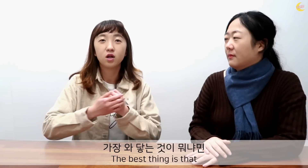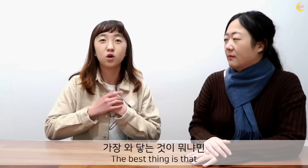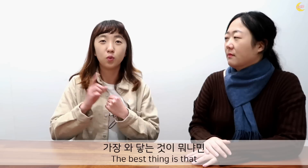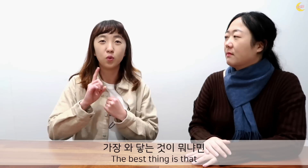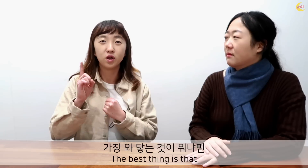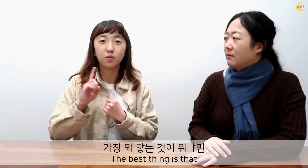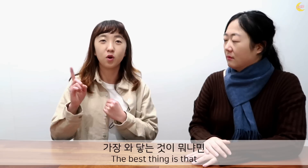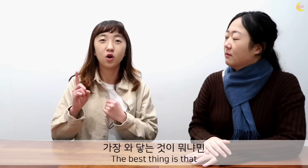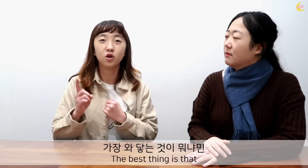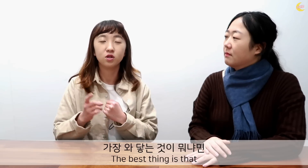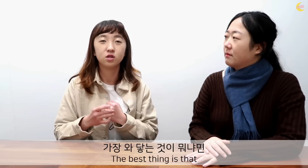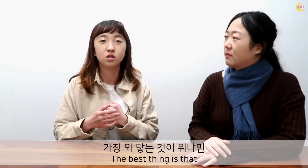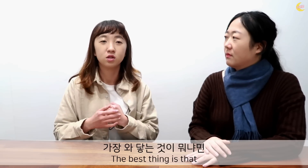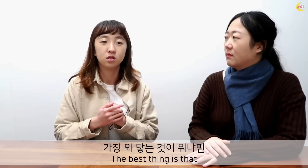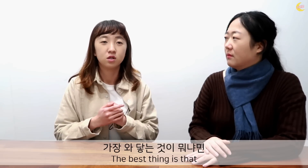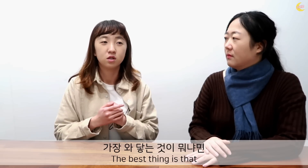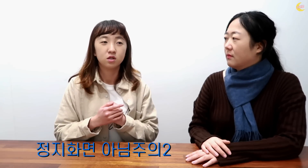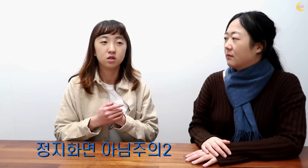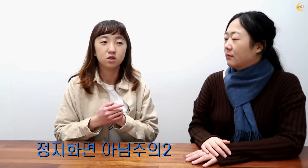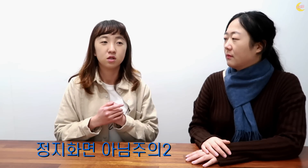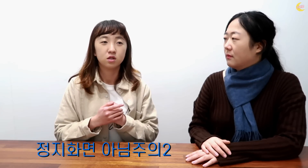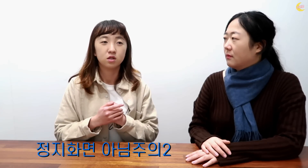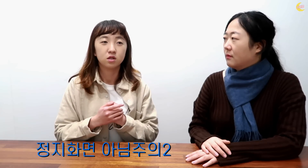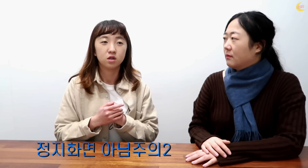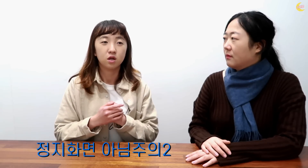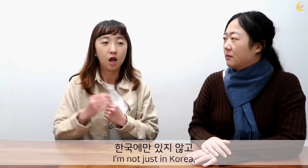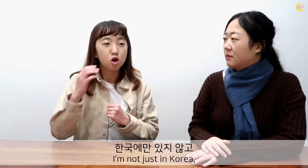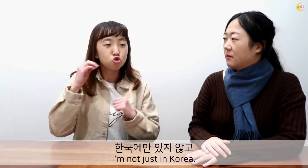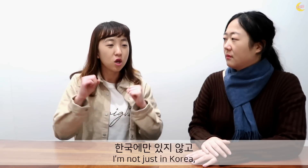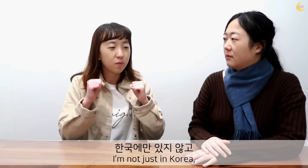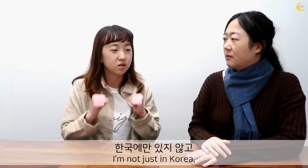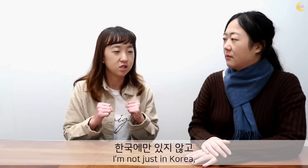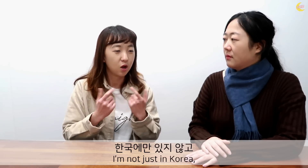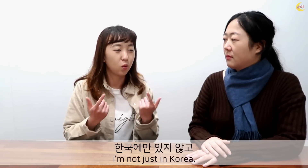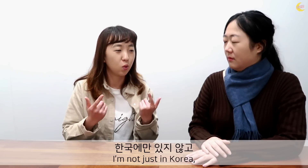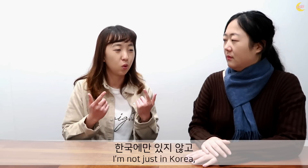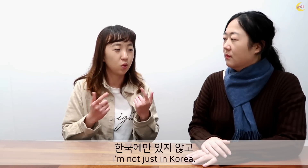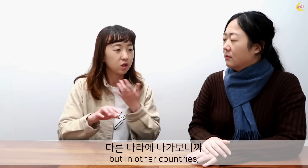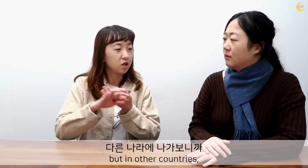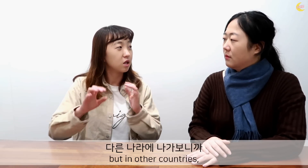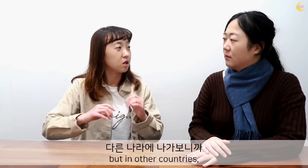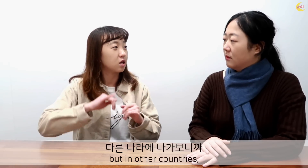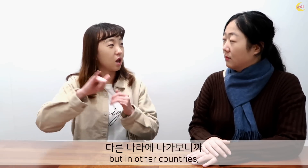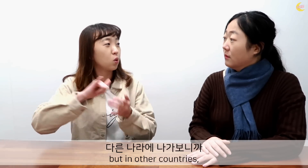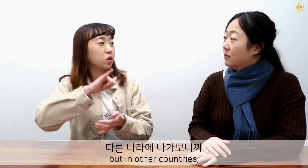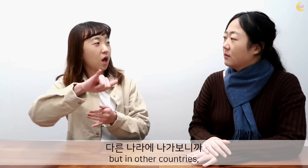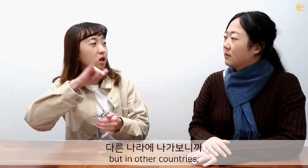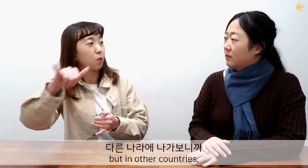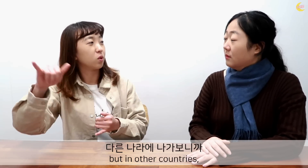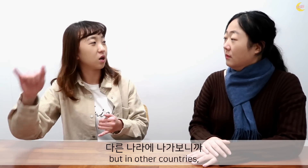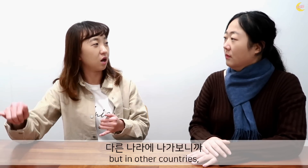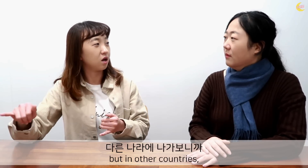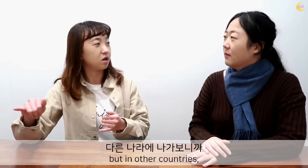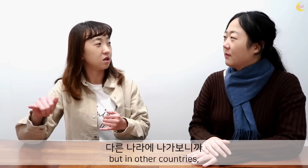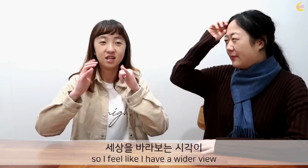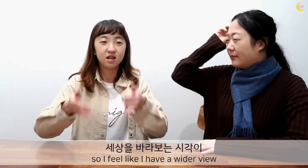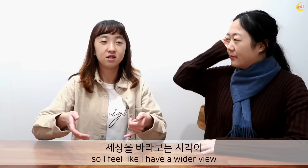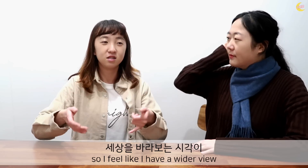The best thing is that I’m not just in Korea, but in other countries,